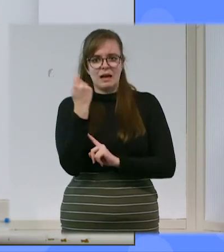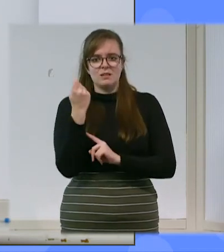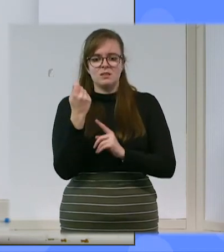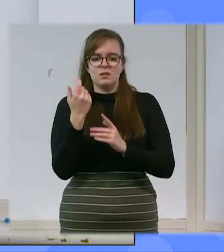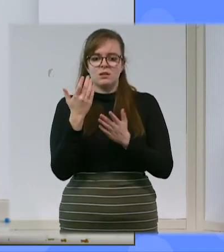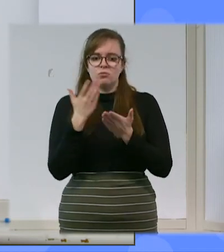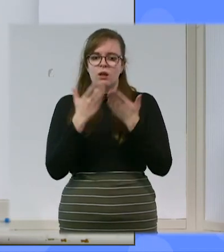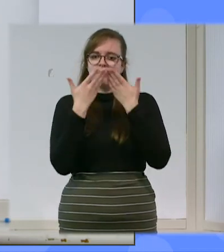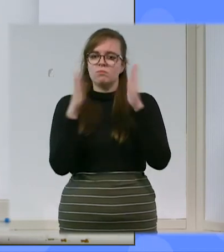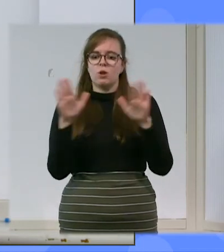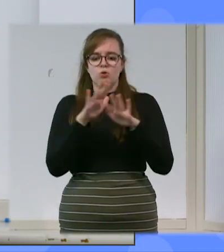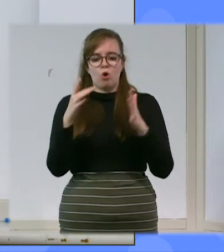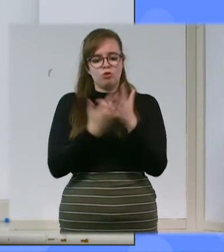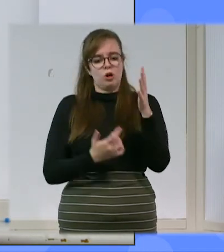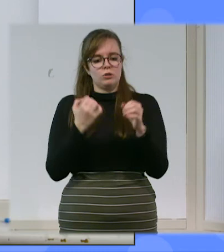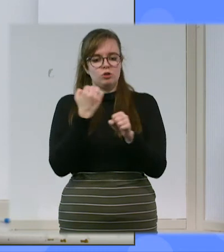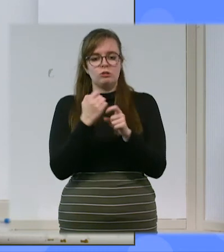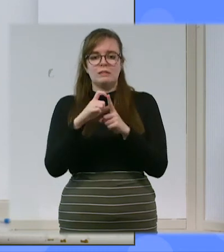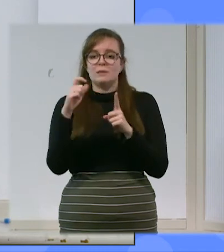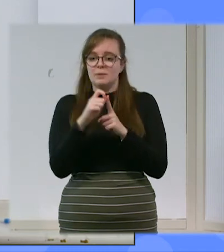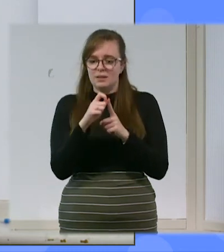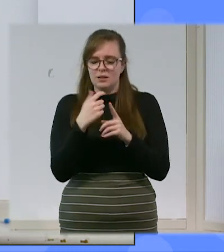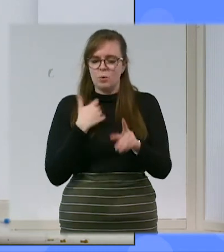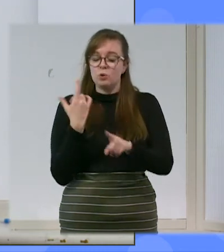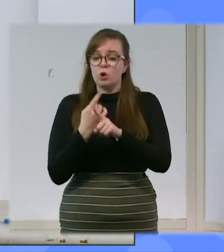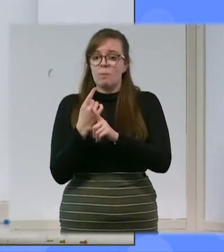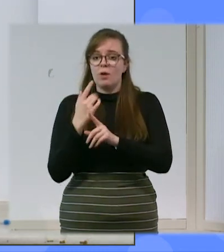GDP you talk about the social and environmental impact they talk about